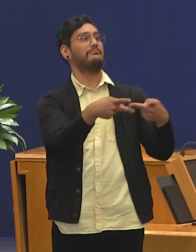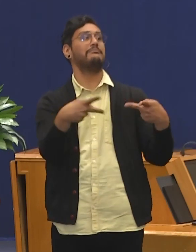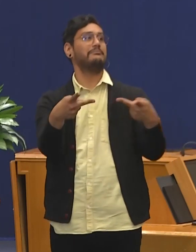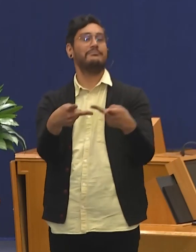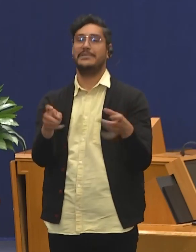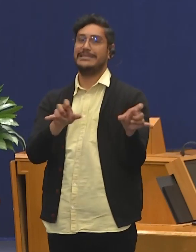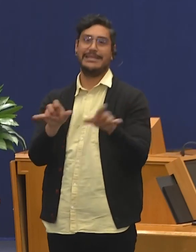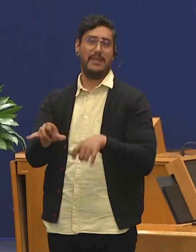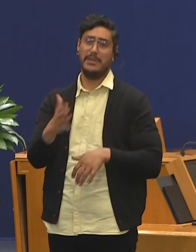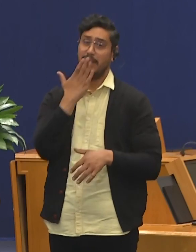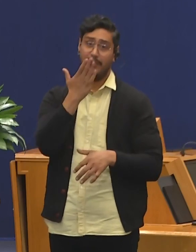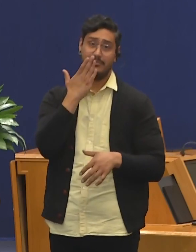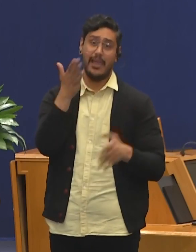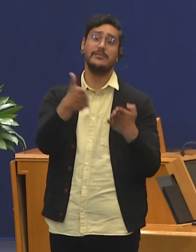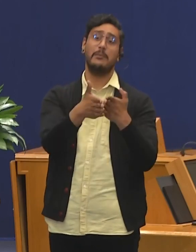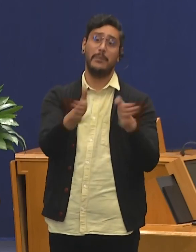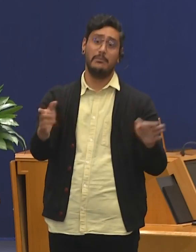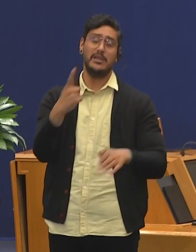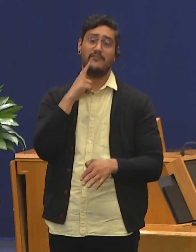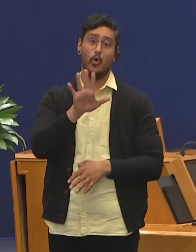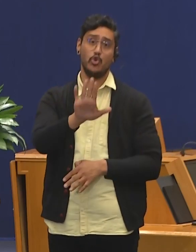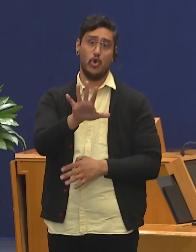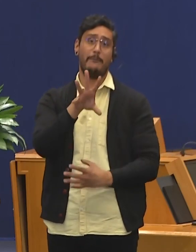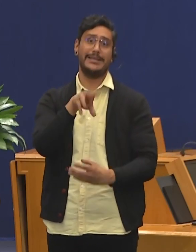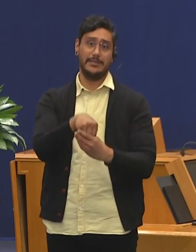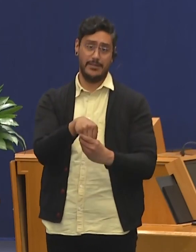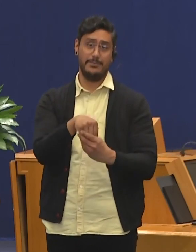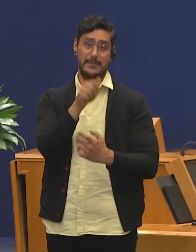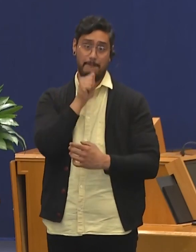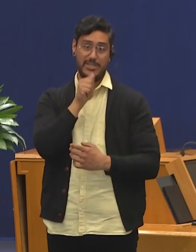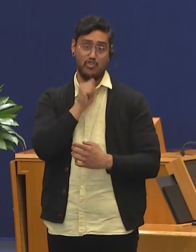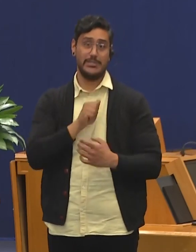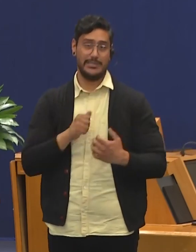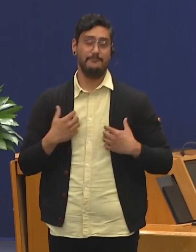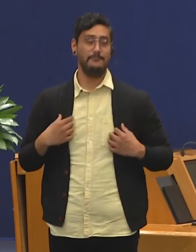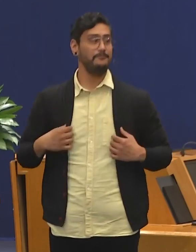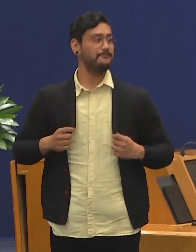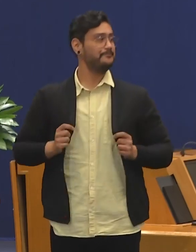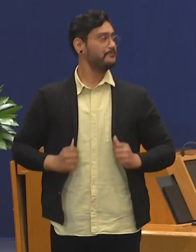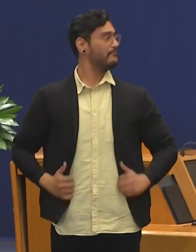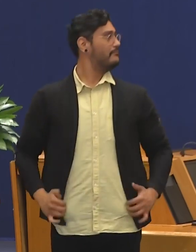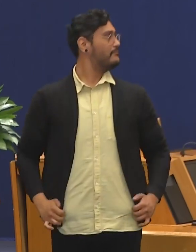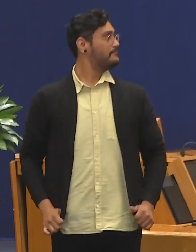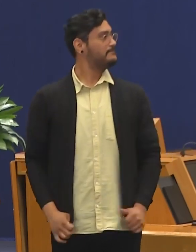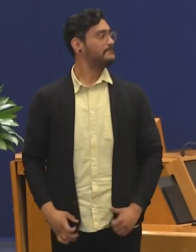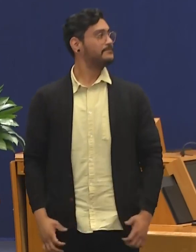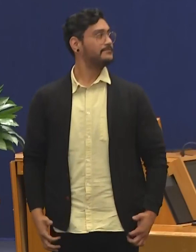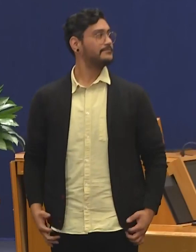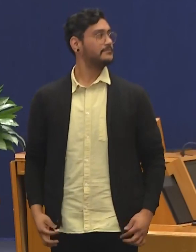MUNICIPALITIES ARE, AS WELL. AND I THANK THE PUBLIC FOR THEIR